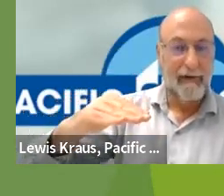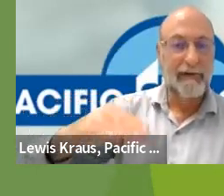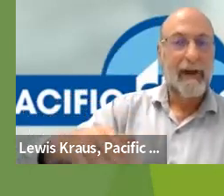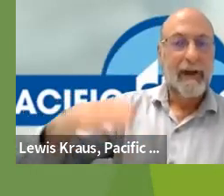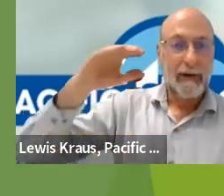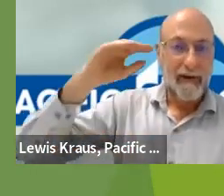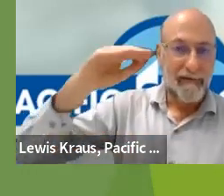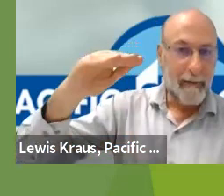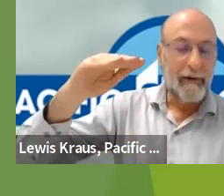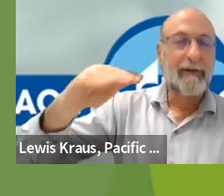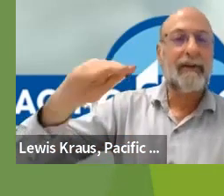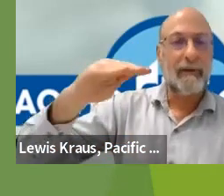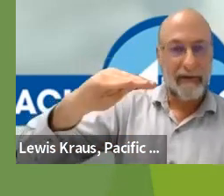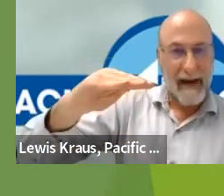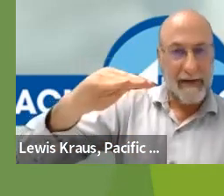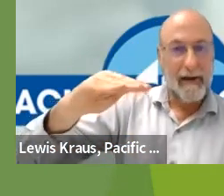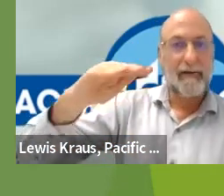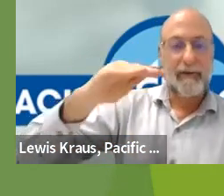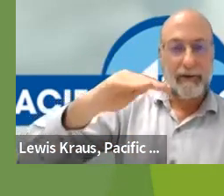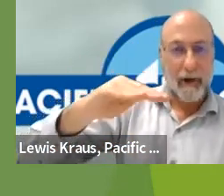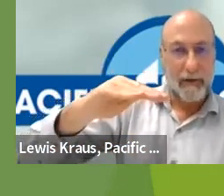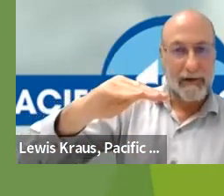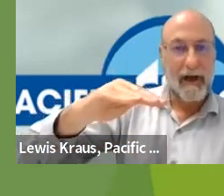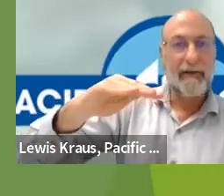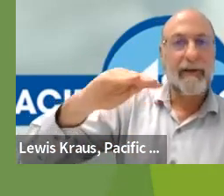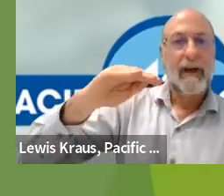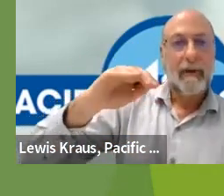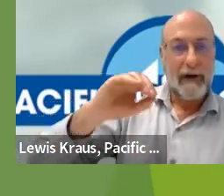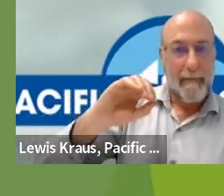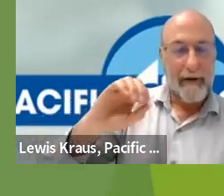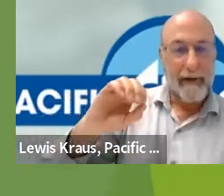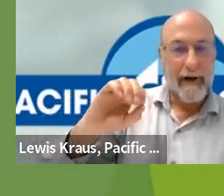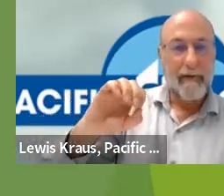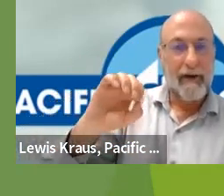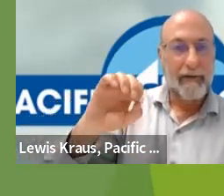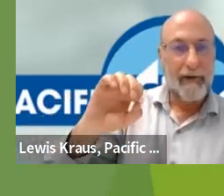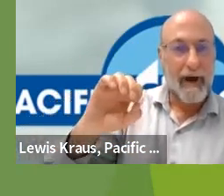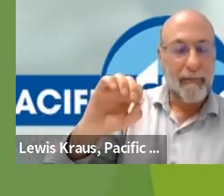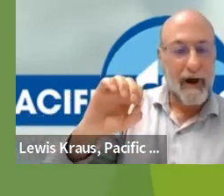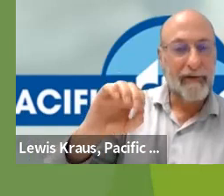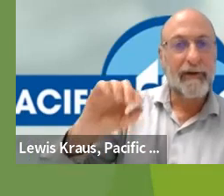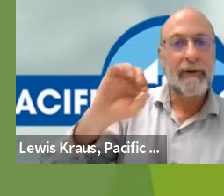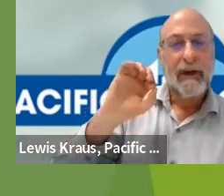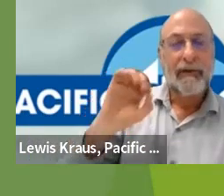What the federal does, what the state does, what local does, what American Red Cross or other nonprofits do.